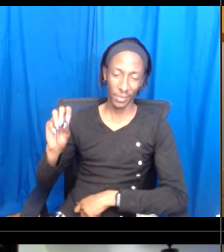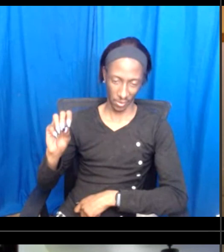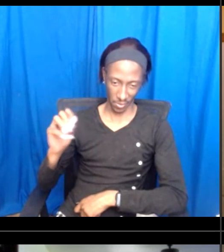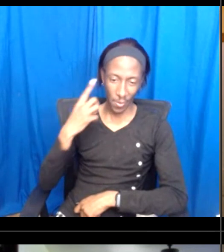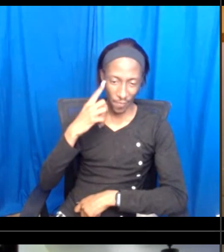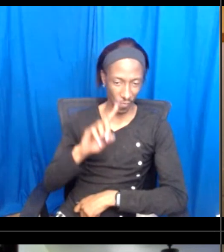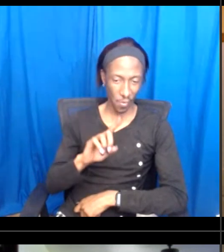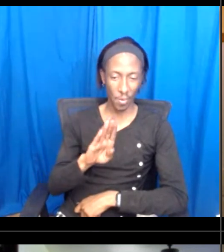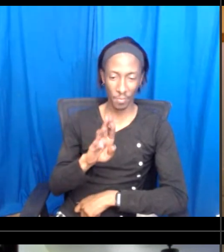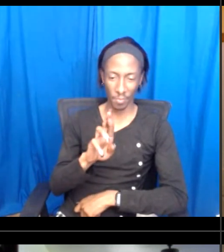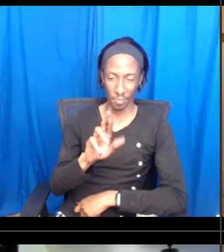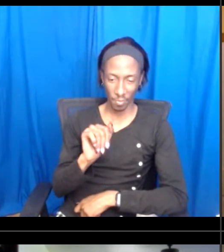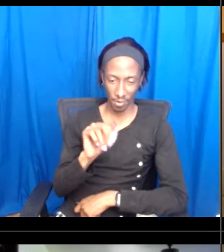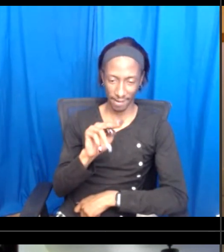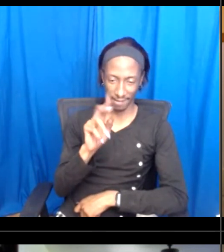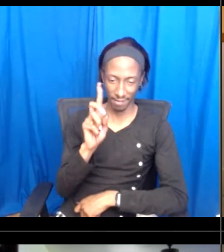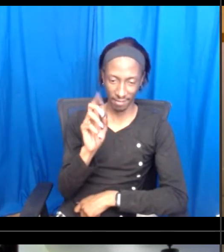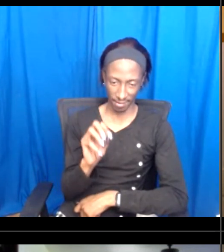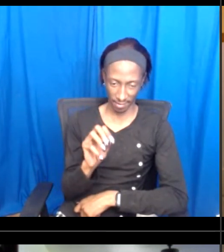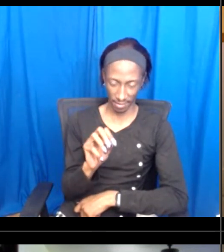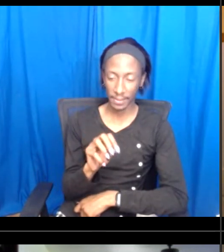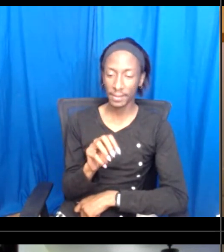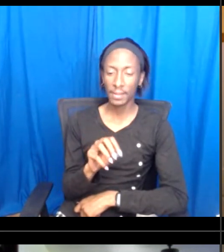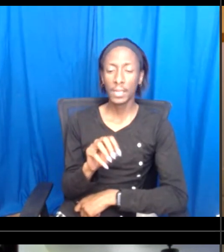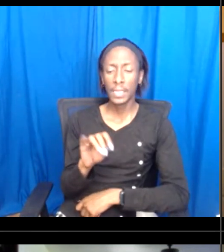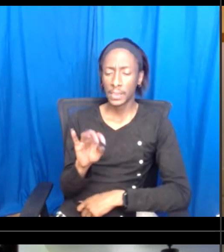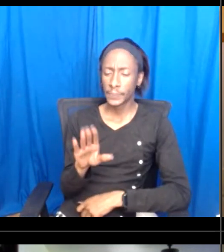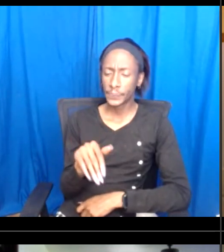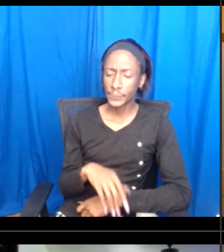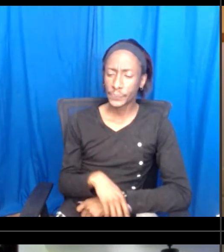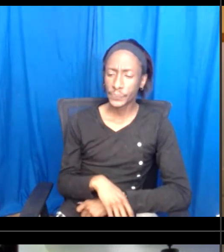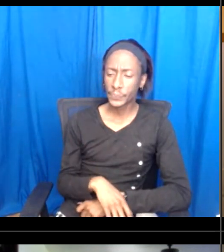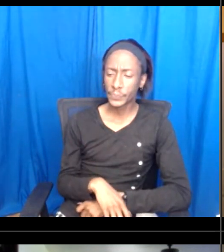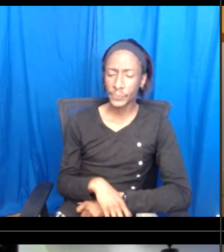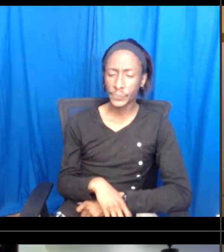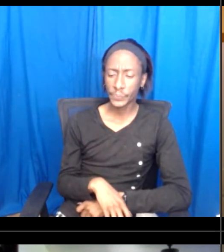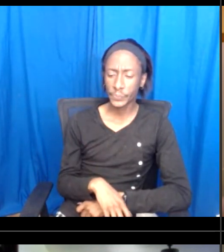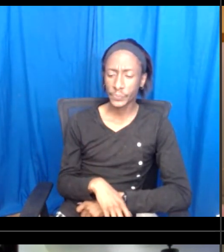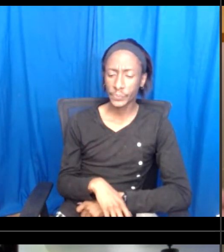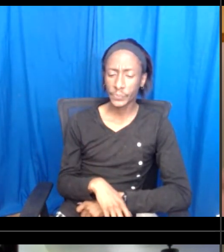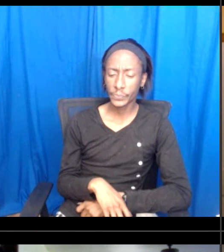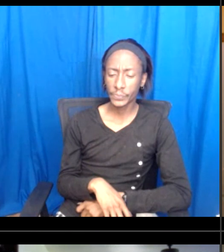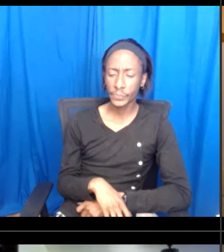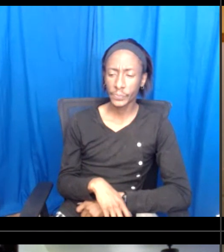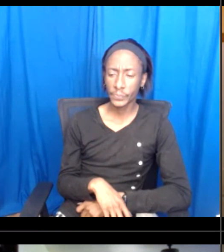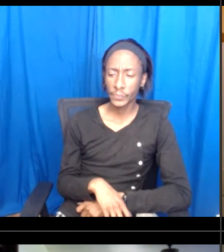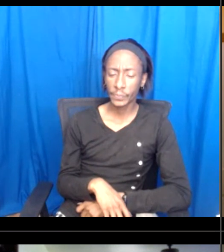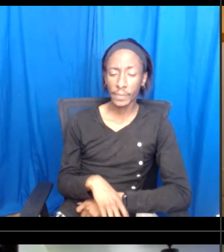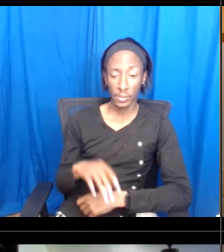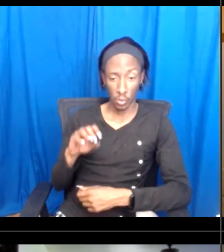"How do you put the map images... So how do you put your images from the plane then onto a map?